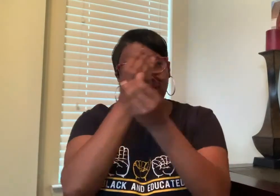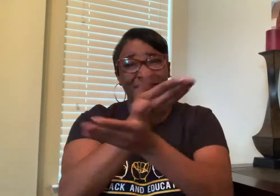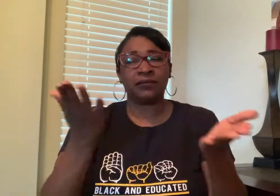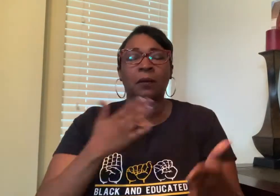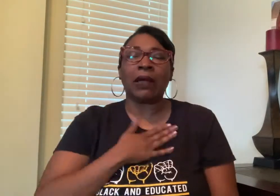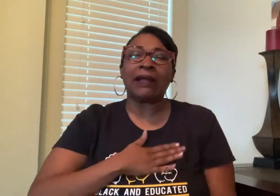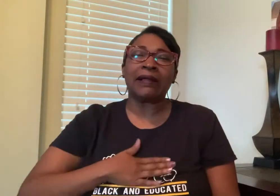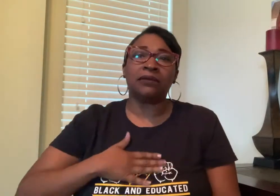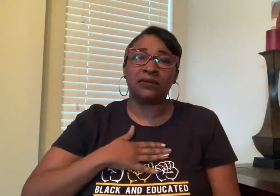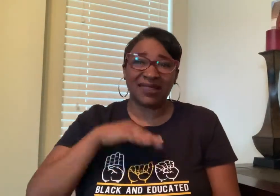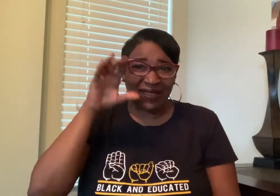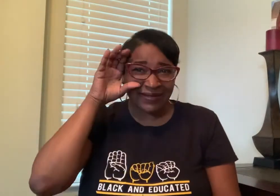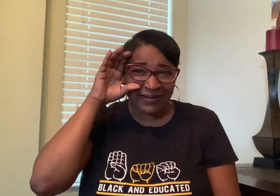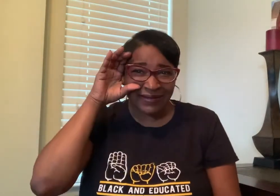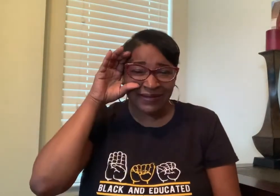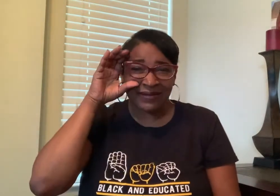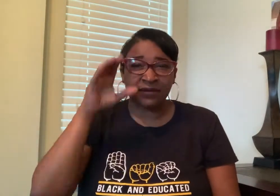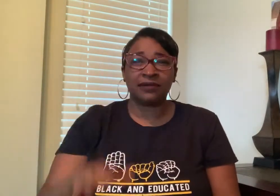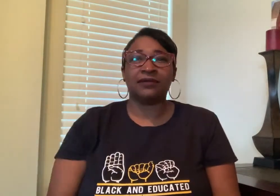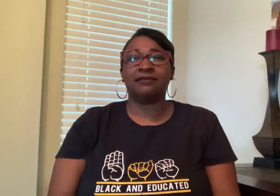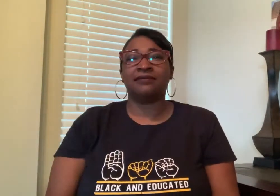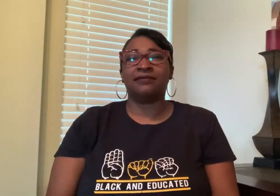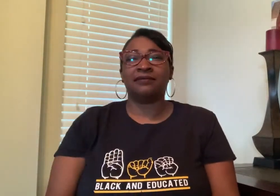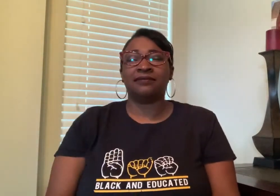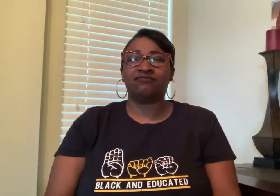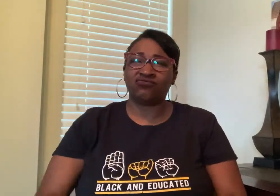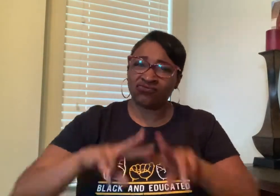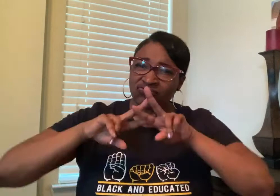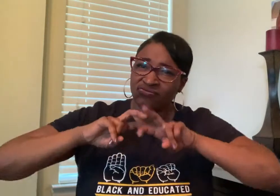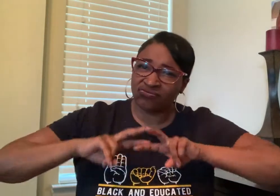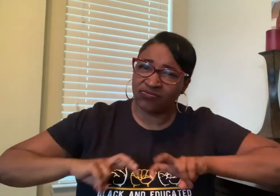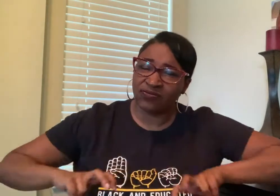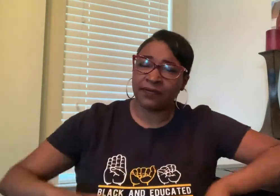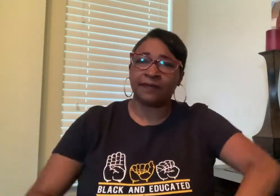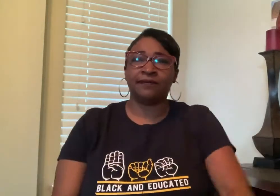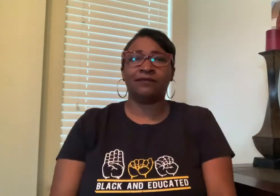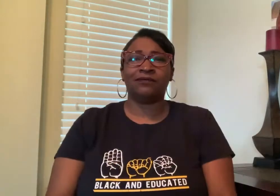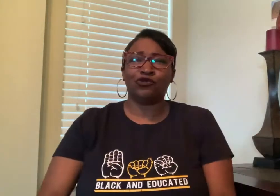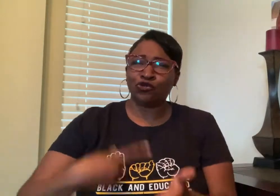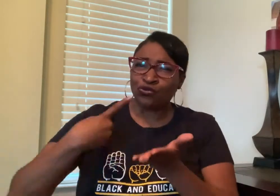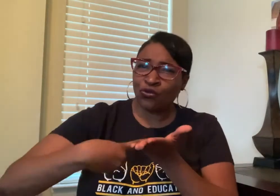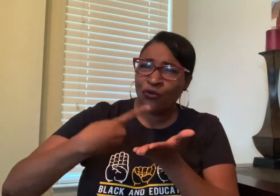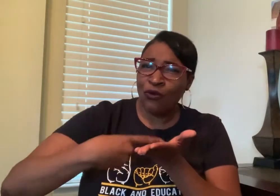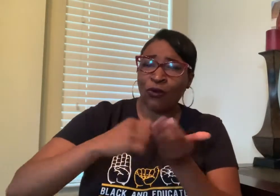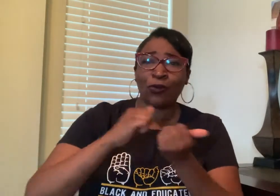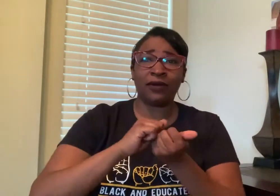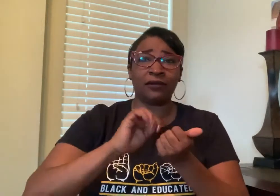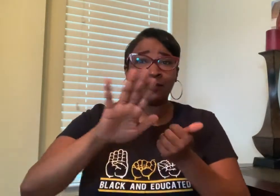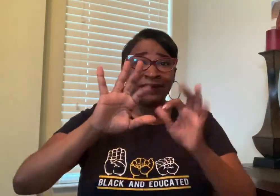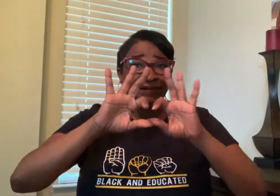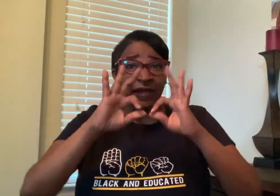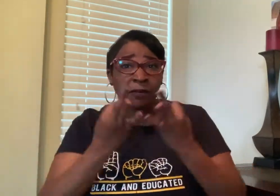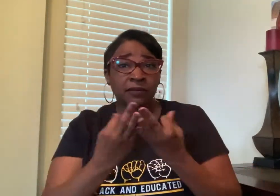With that in mind I ask that you listen, and that you reflect and discuss, with your family,